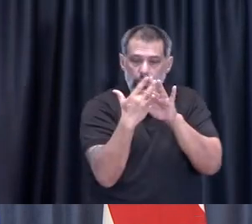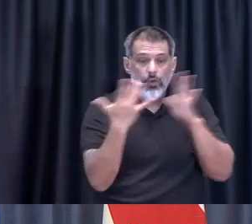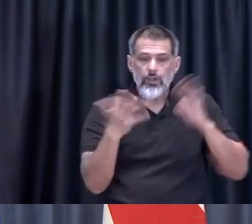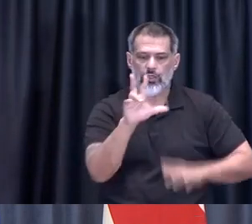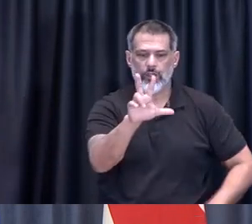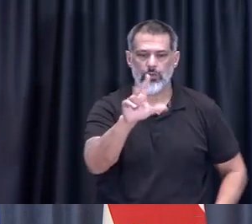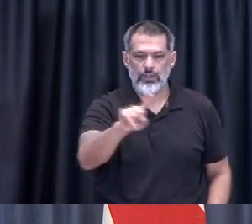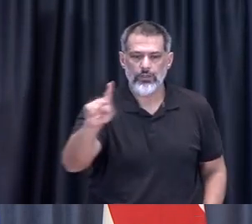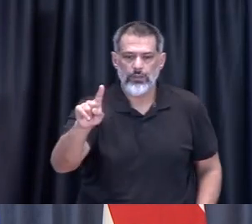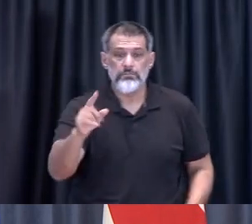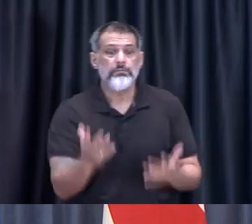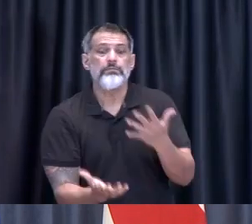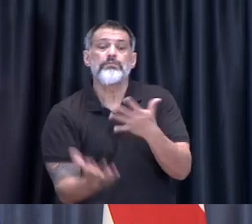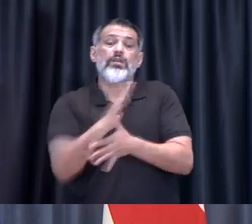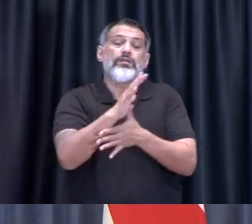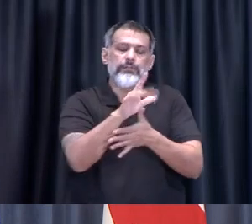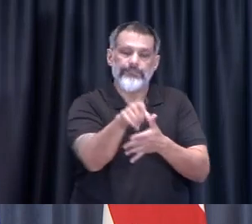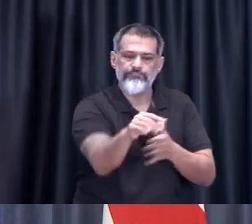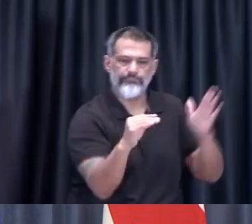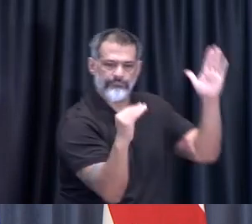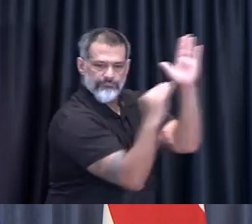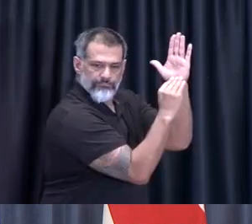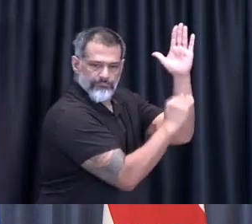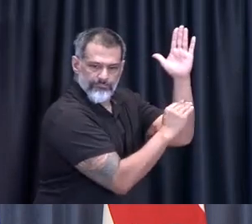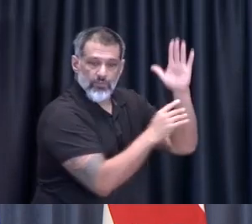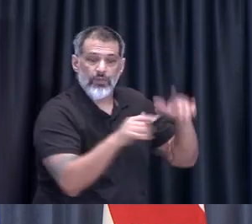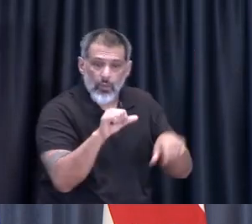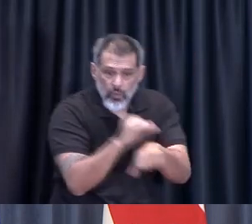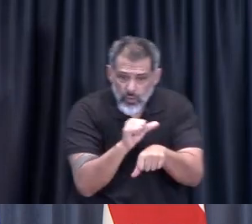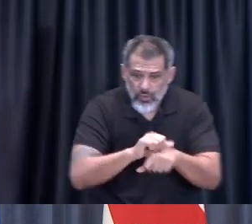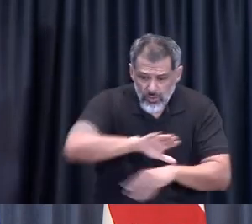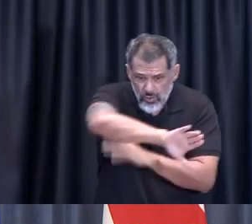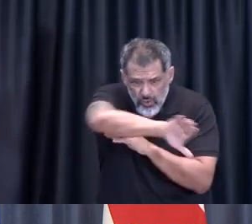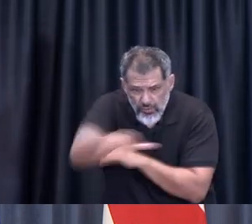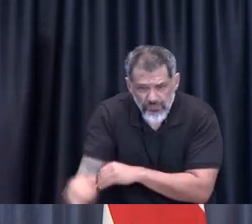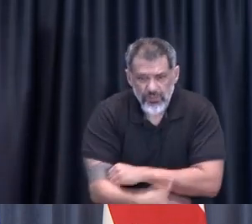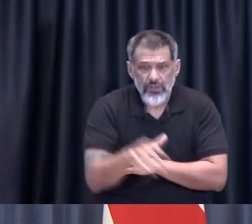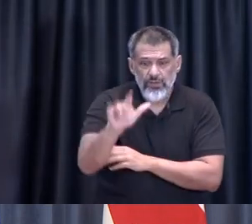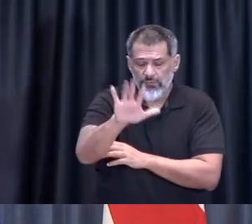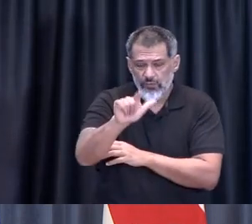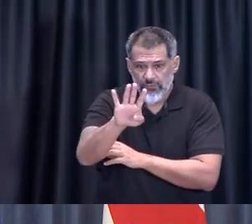are still at a 24 seven.